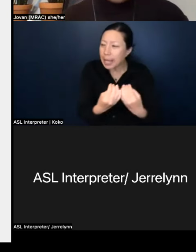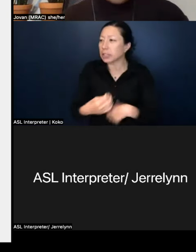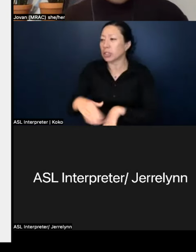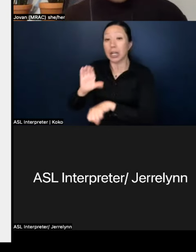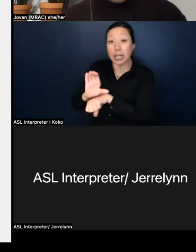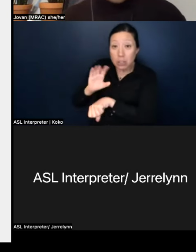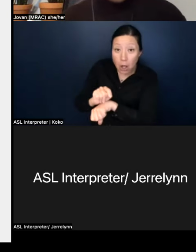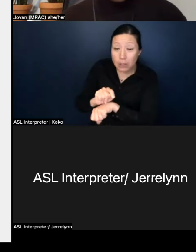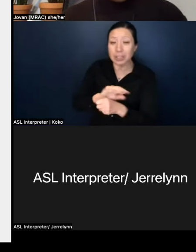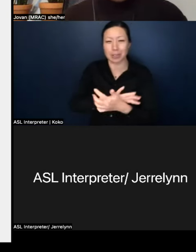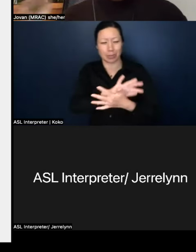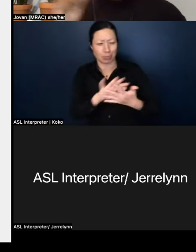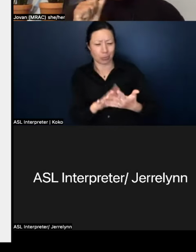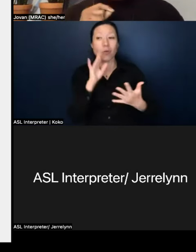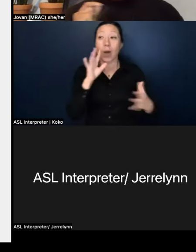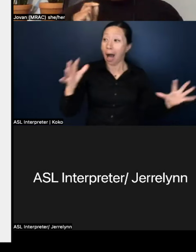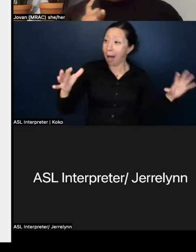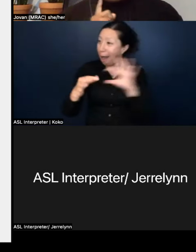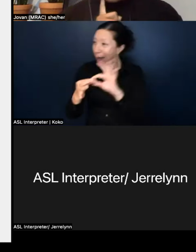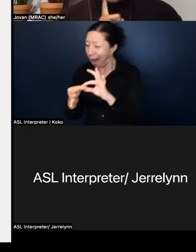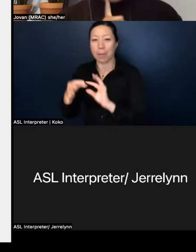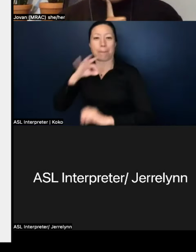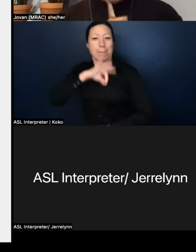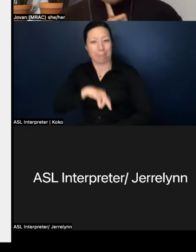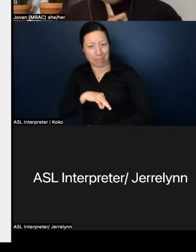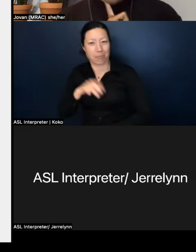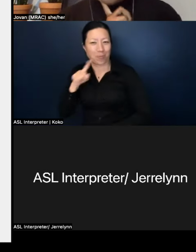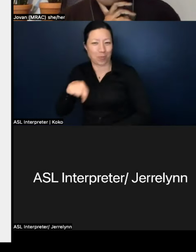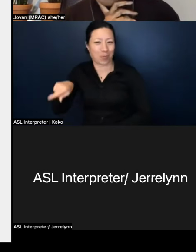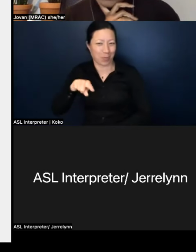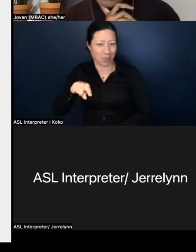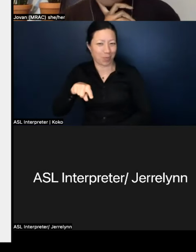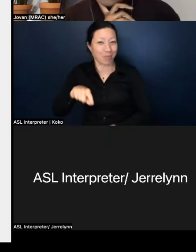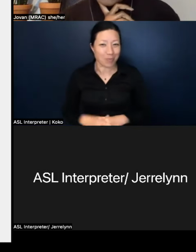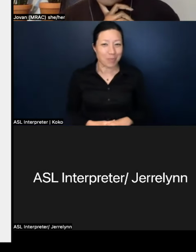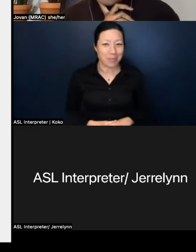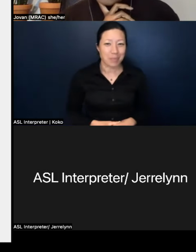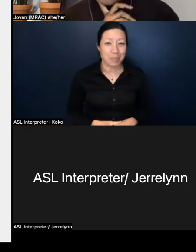that are actually useful to you specifically. Does that make sense?